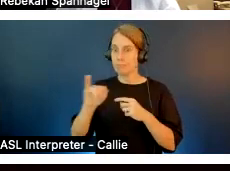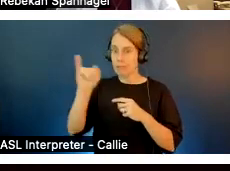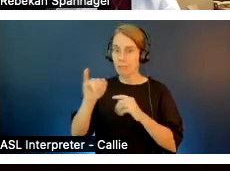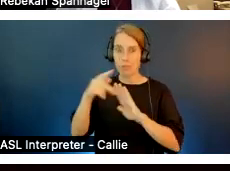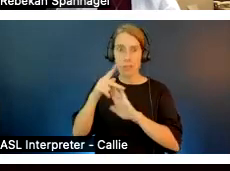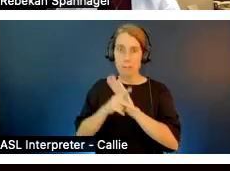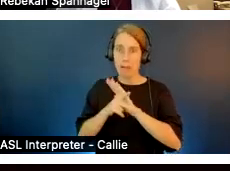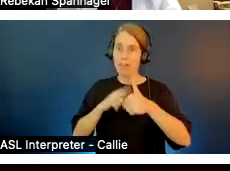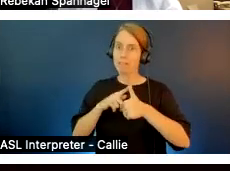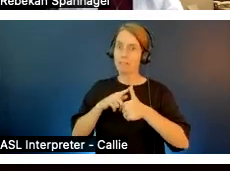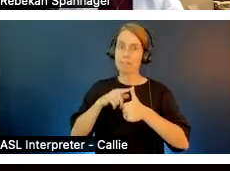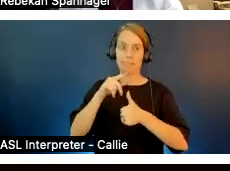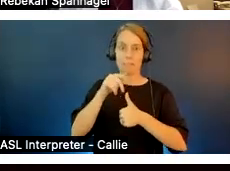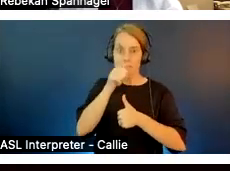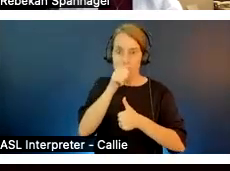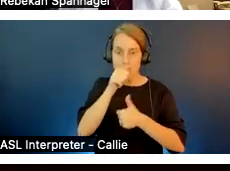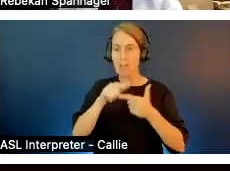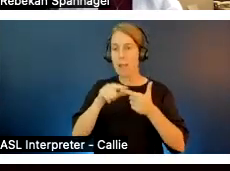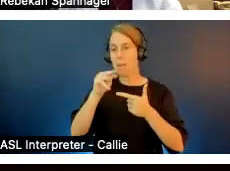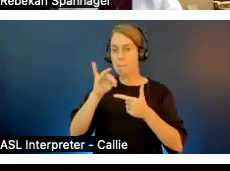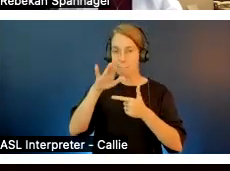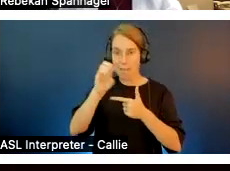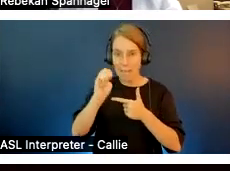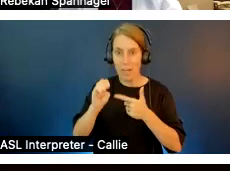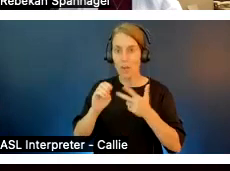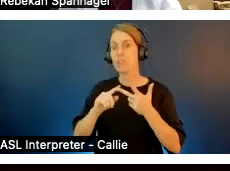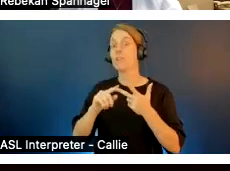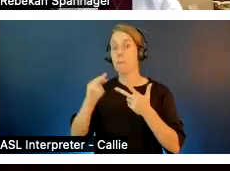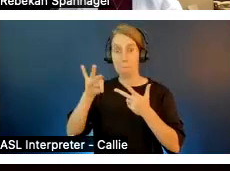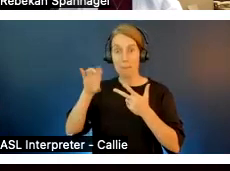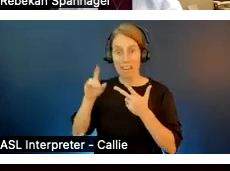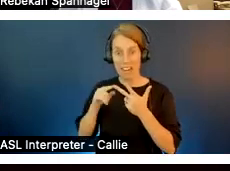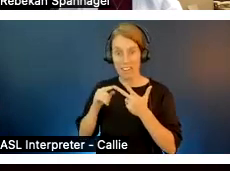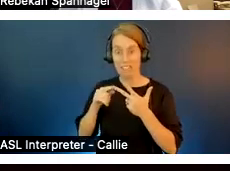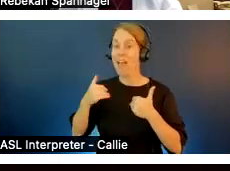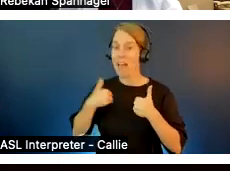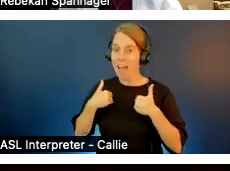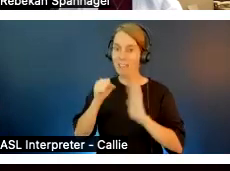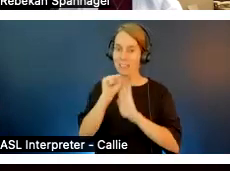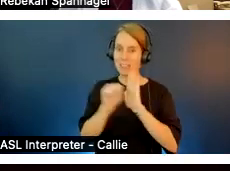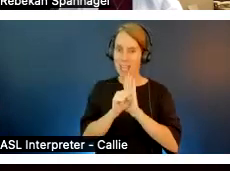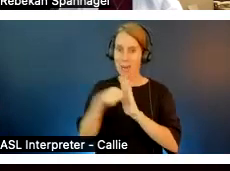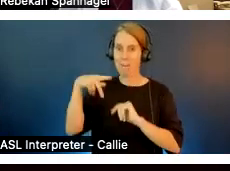has that state plan it has a list of services that the state has said you may be able to get